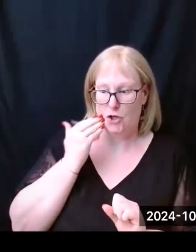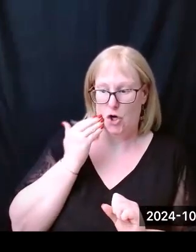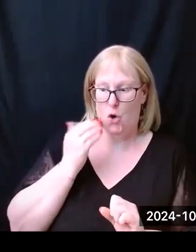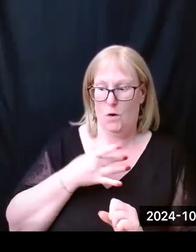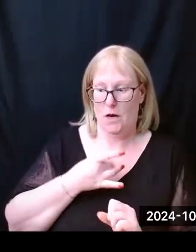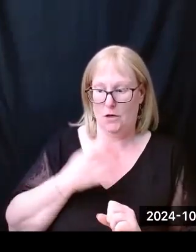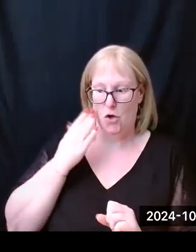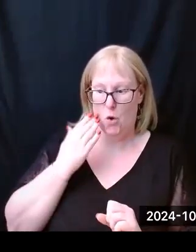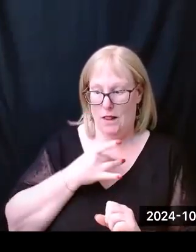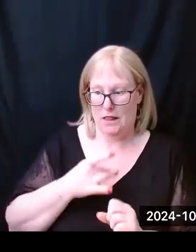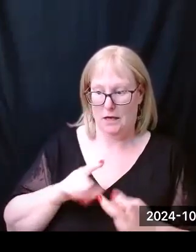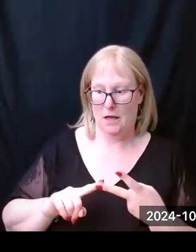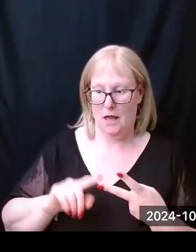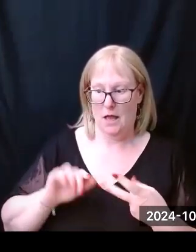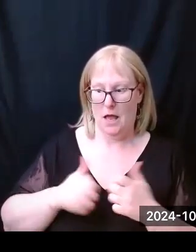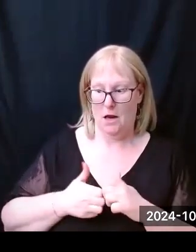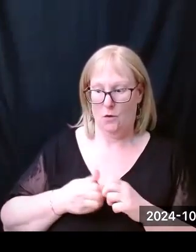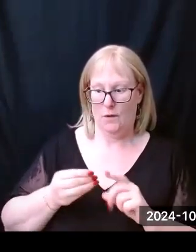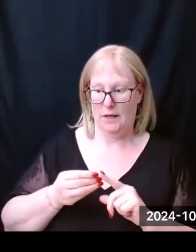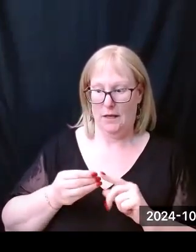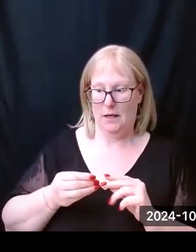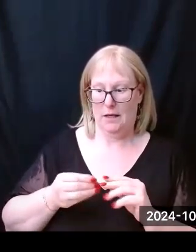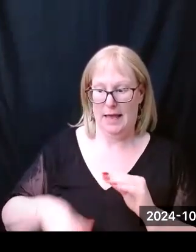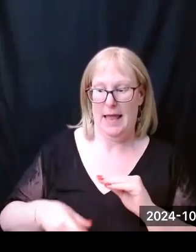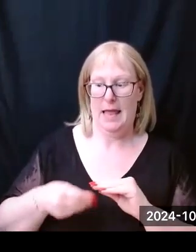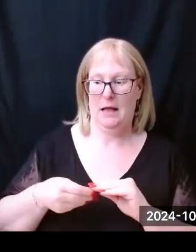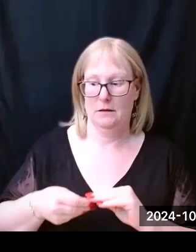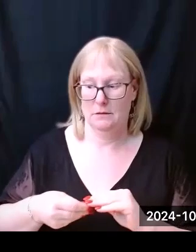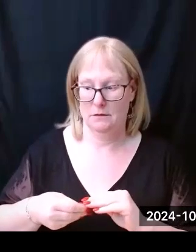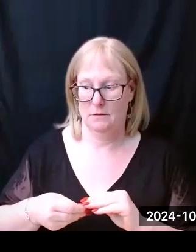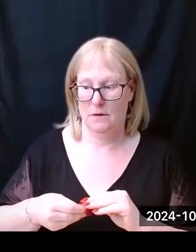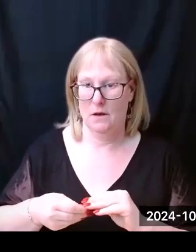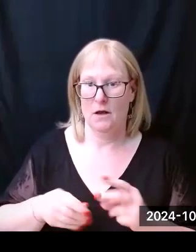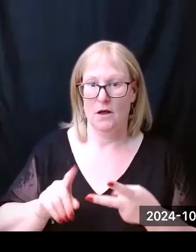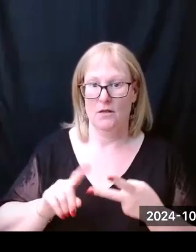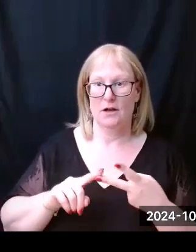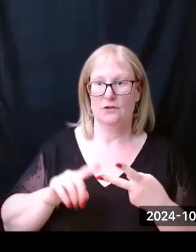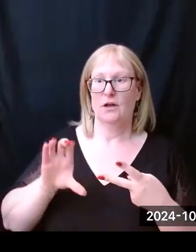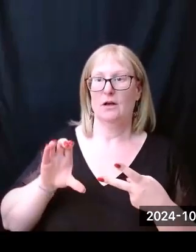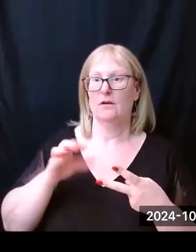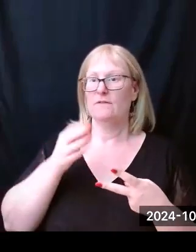How do we expand that over time? There are all these cool things like food chaining, but we have to remember that